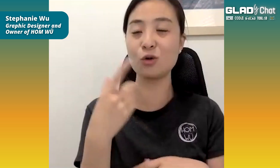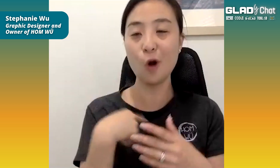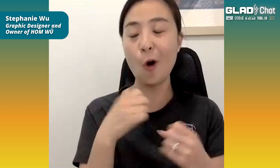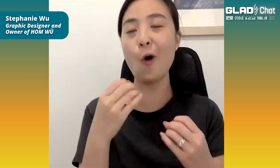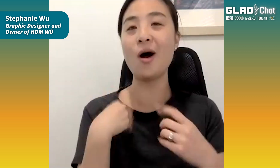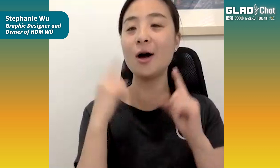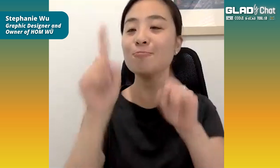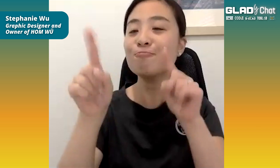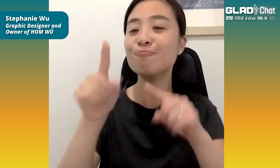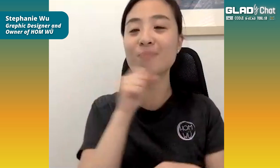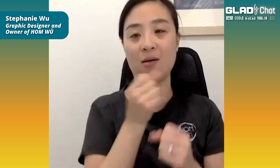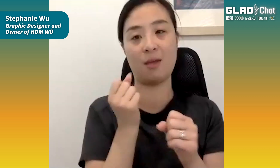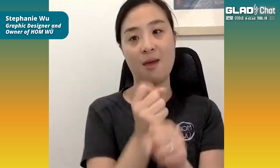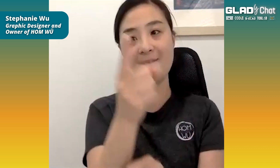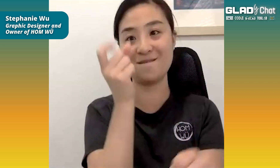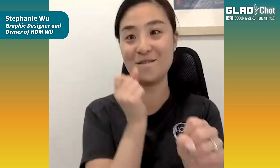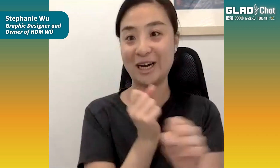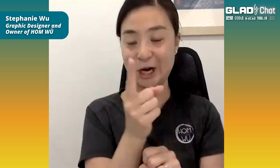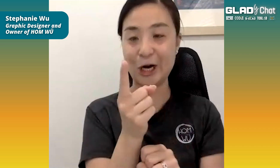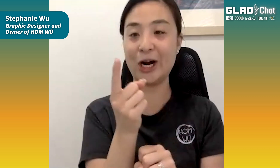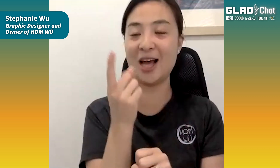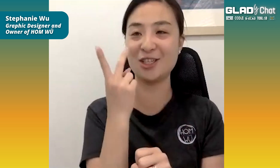I visit Taiwan every year, and